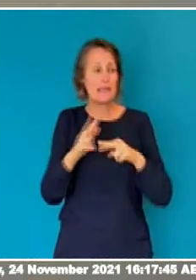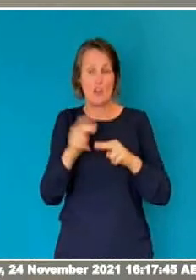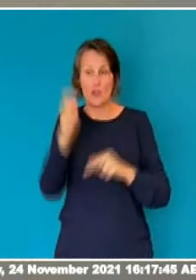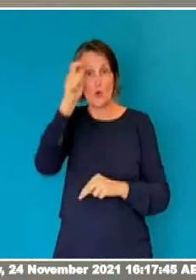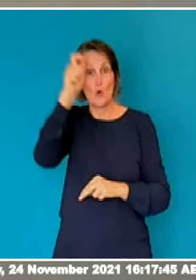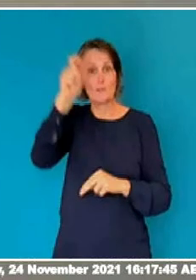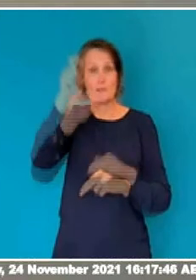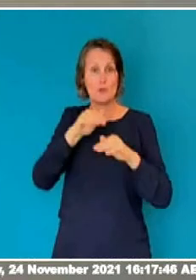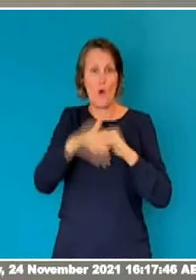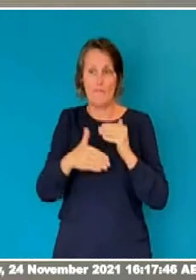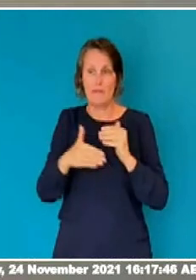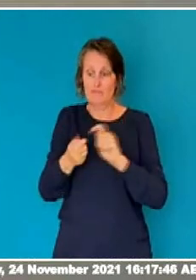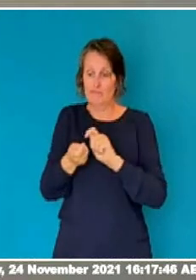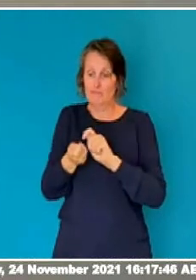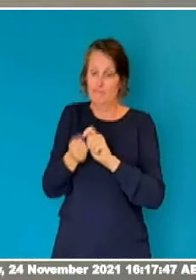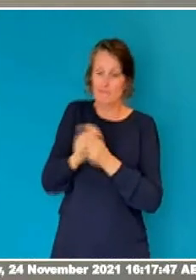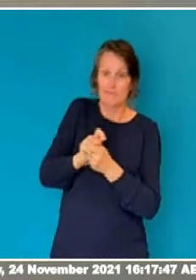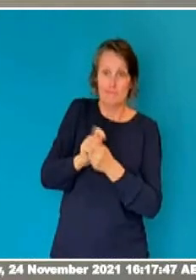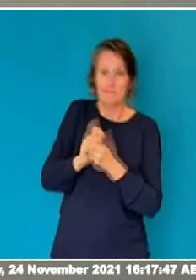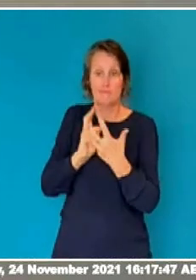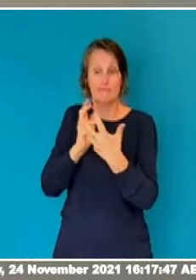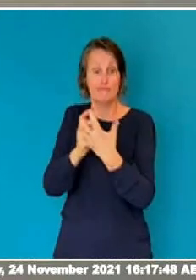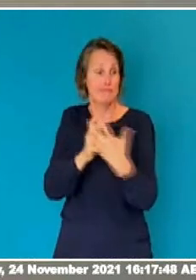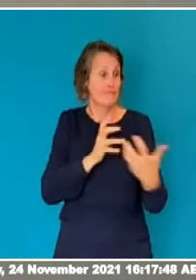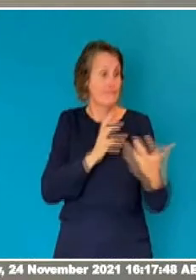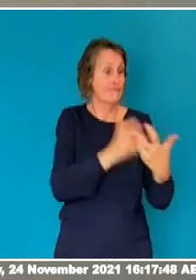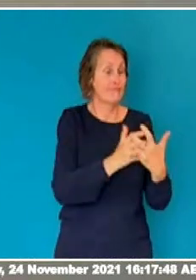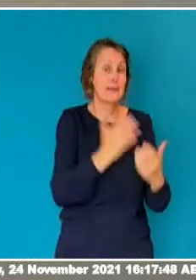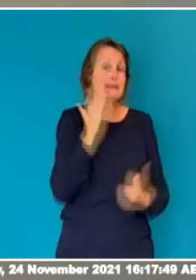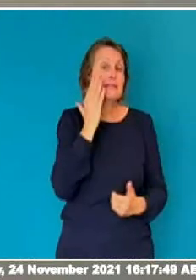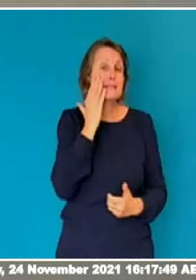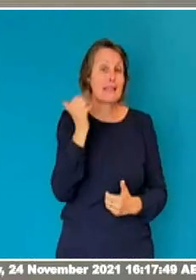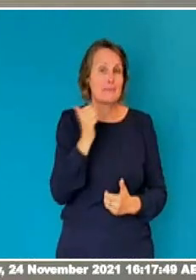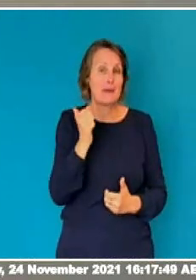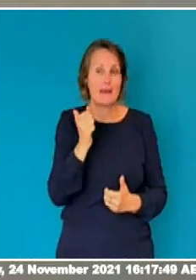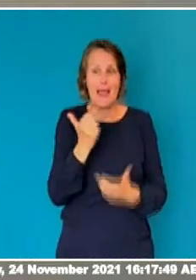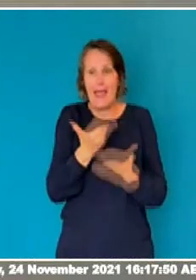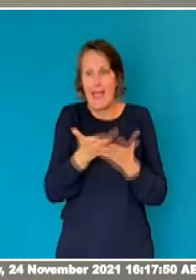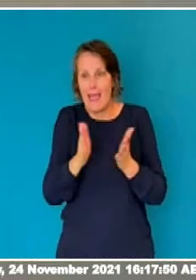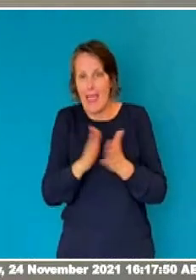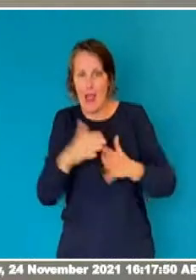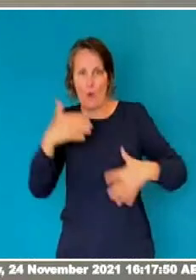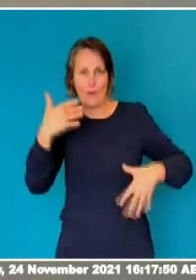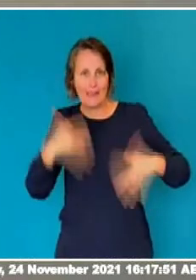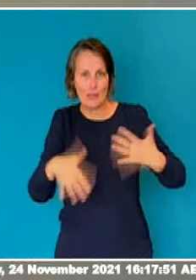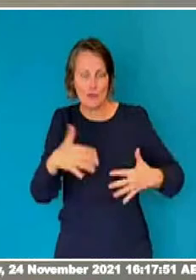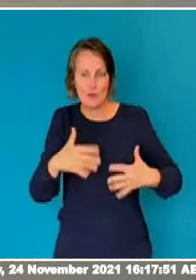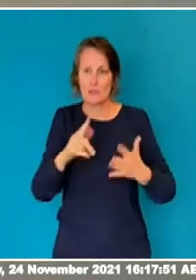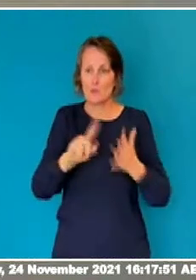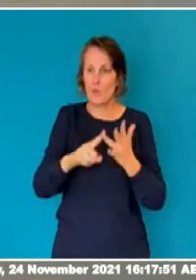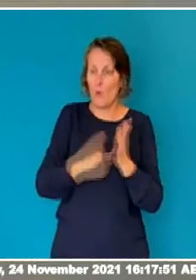reasonable adjustment under disability discrimination and providing suitable employment under workers compensation legislation?